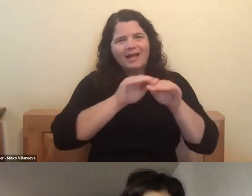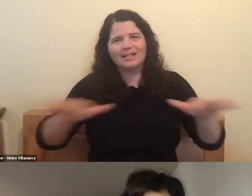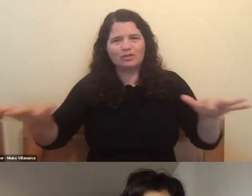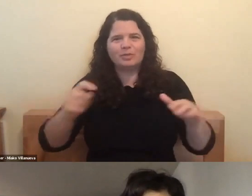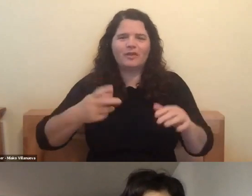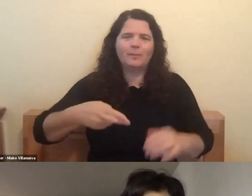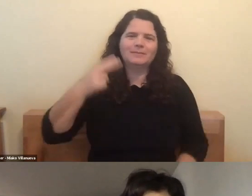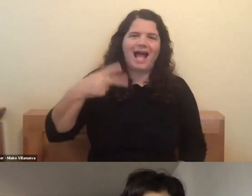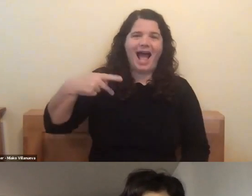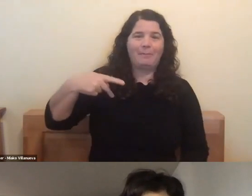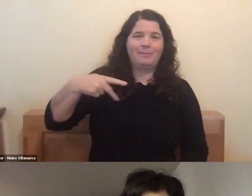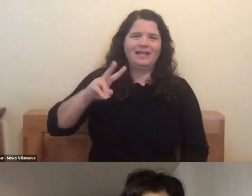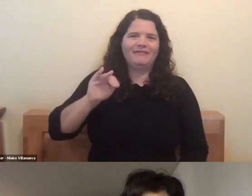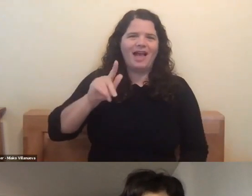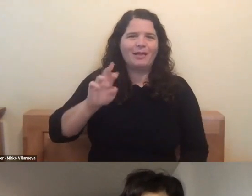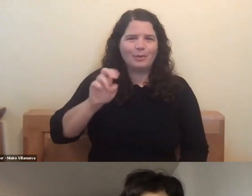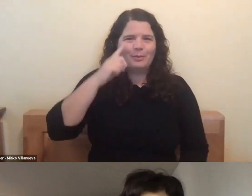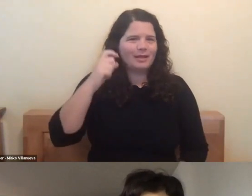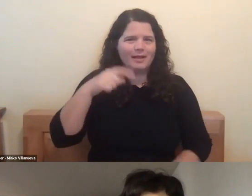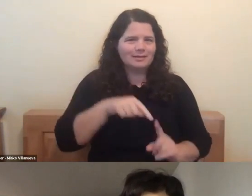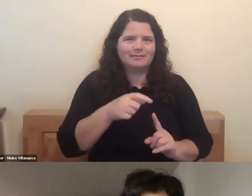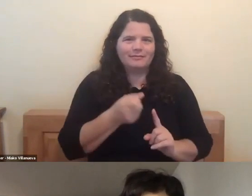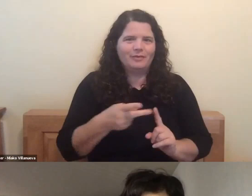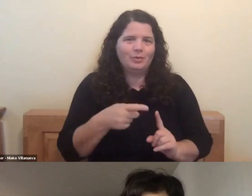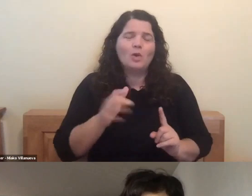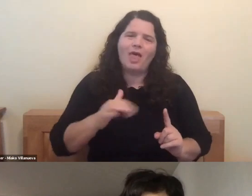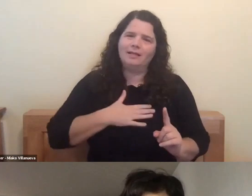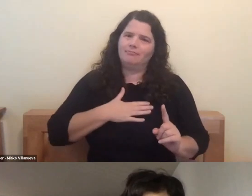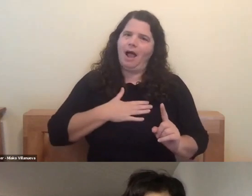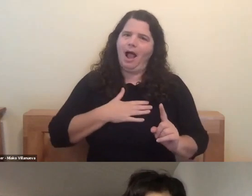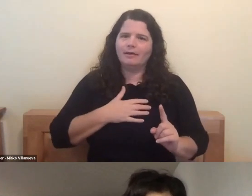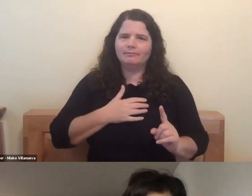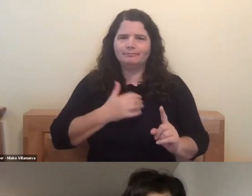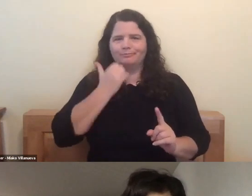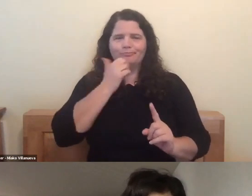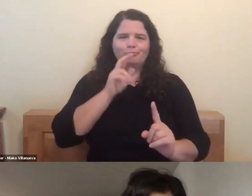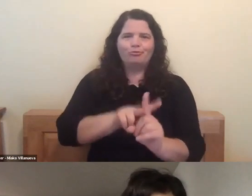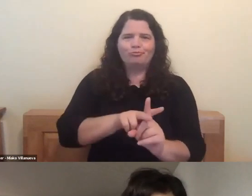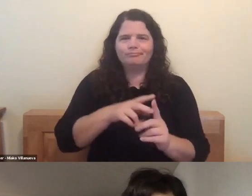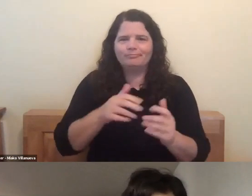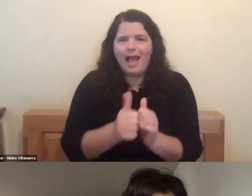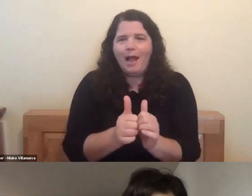and then so that's my practical approach so but it's very interesting that sentences are also--